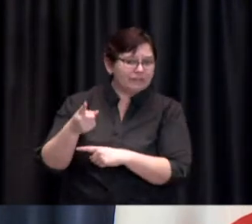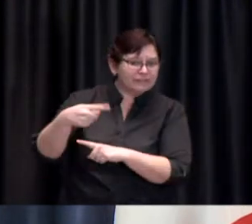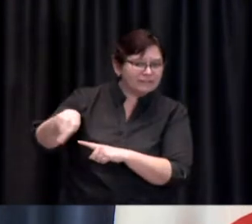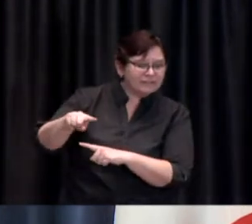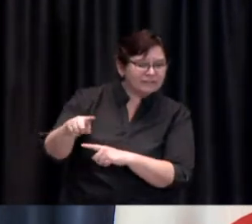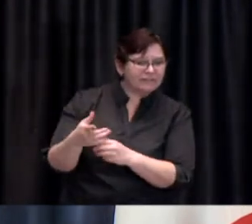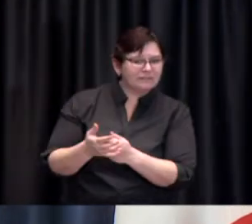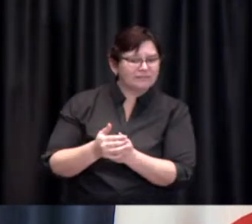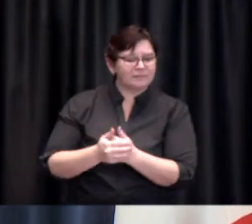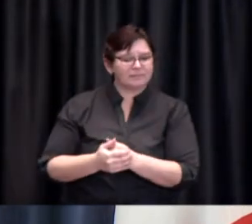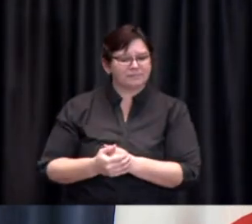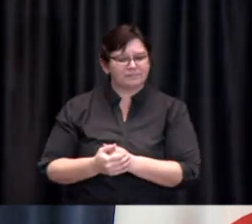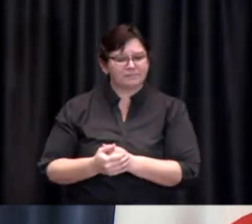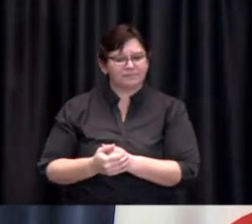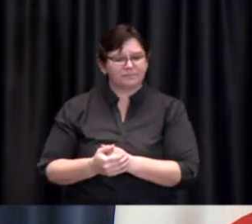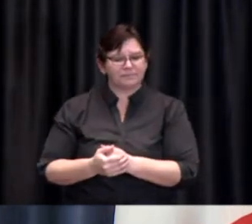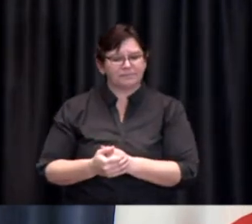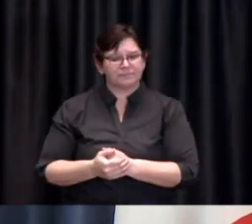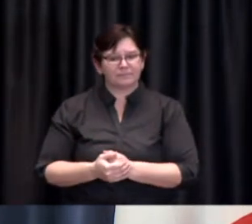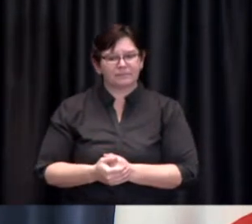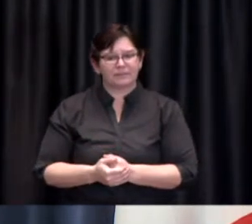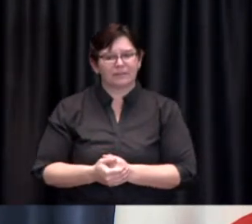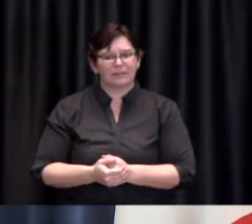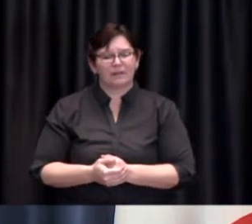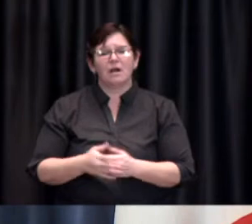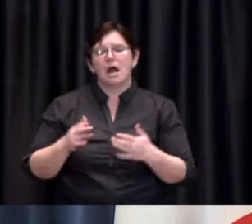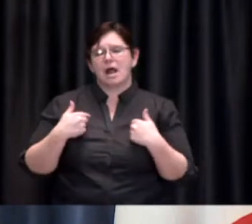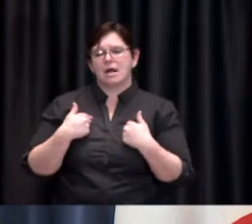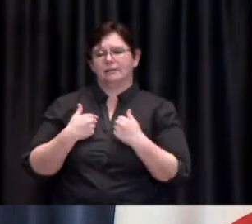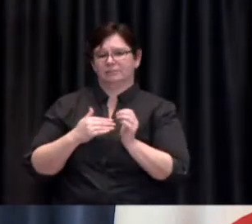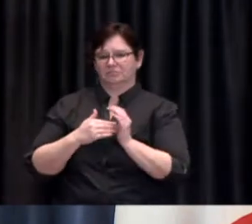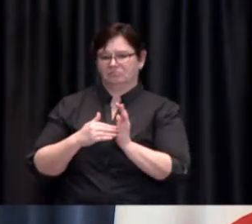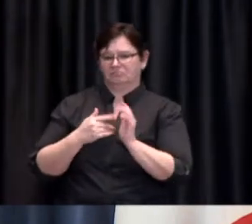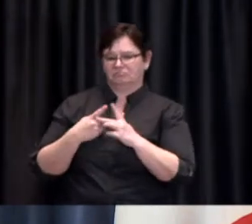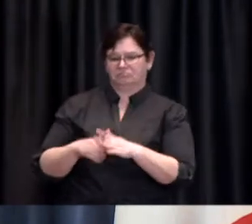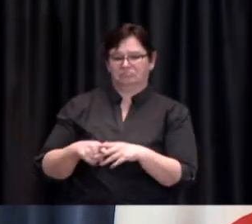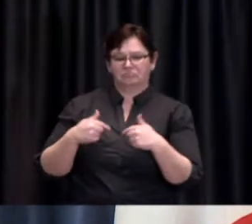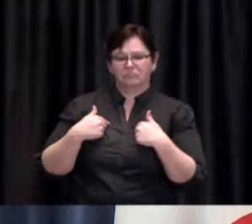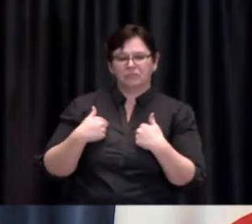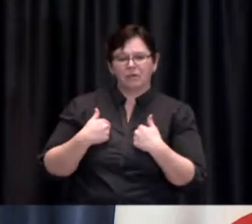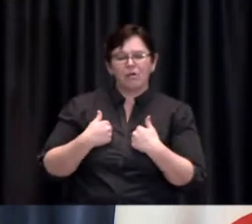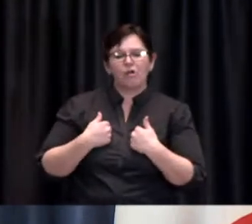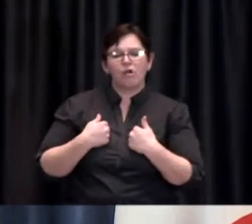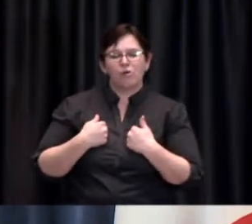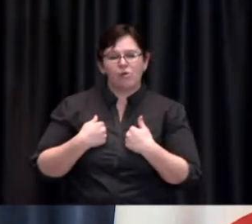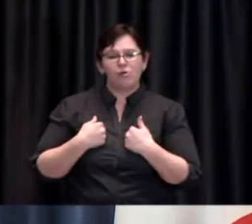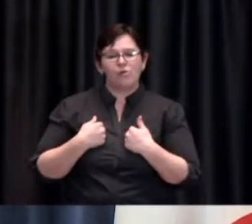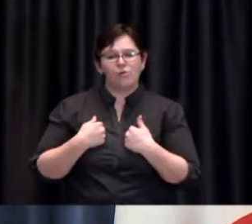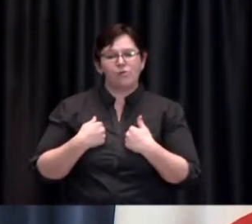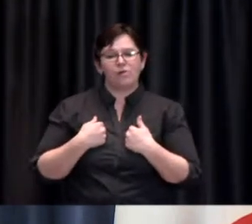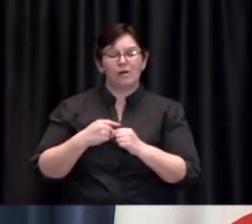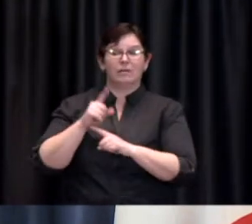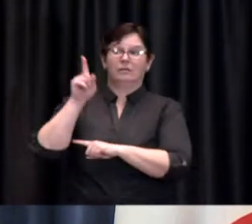Dr. de Villa: So why don't I start off with that so to taking a look at the provincial framework because again the